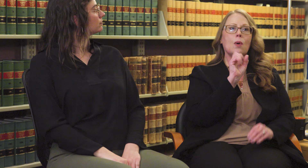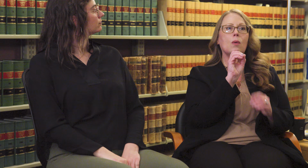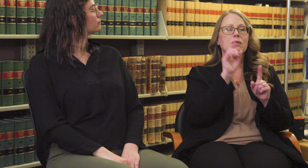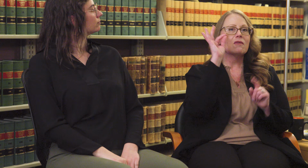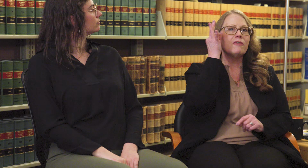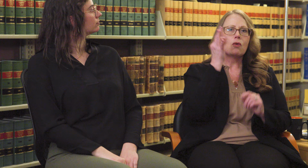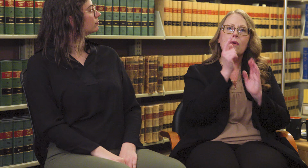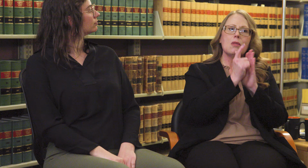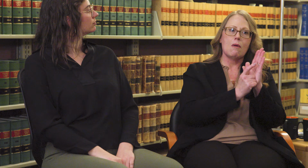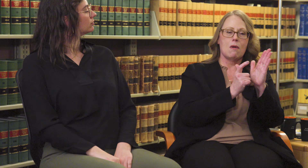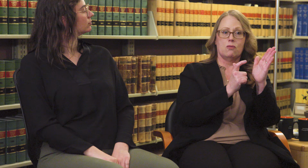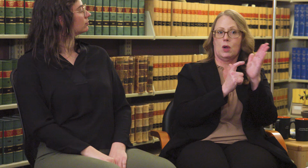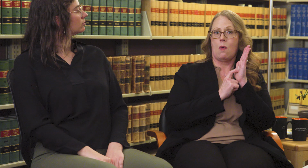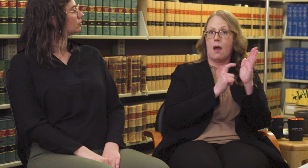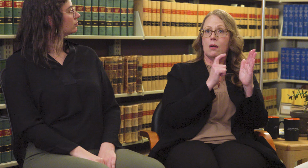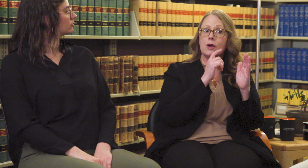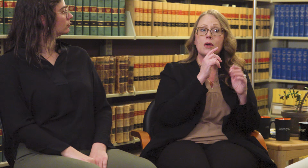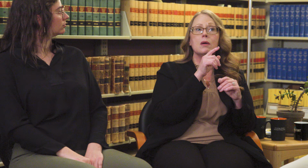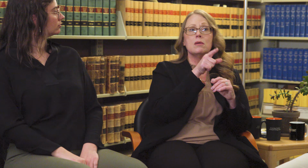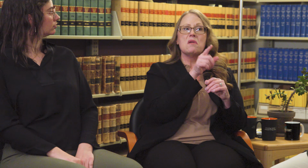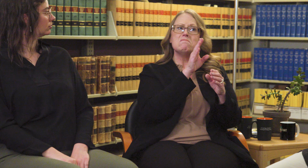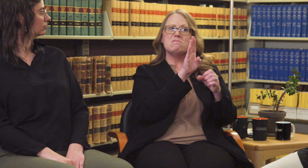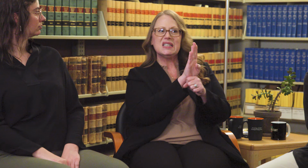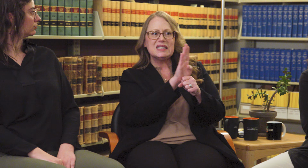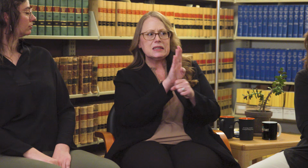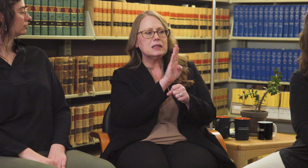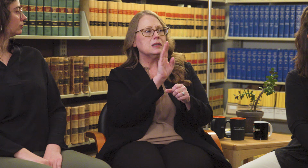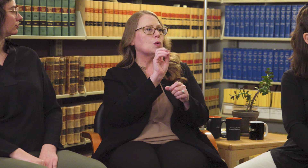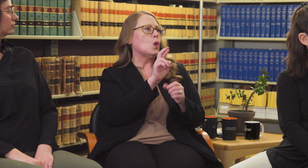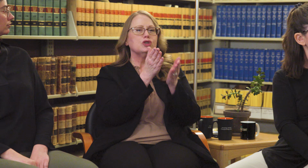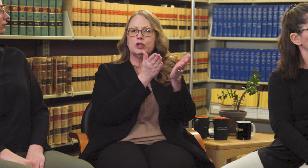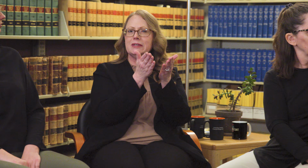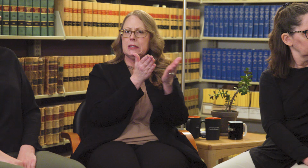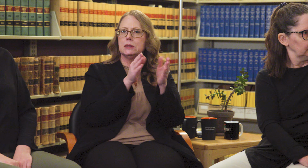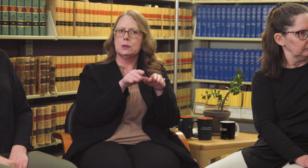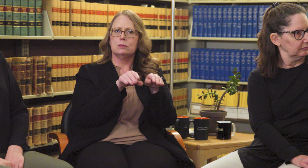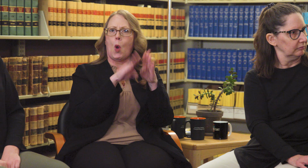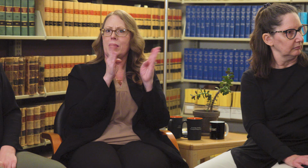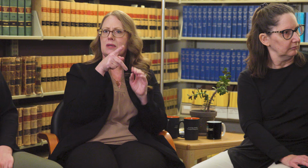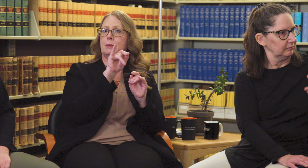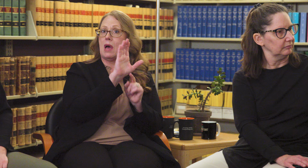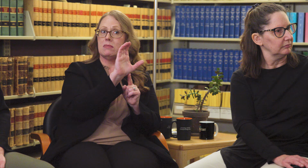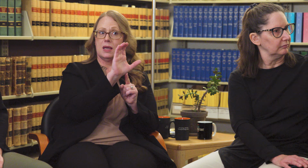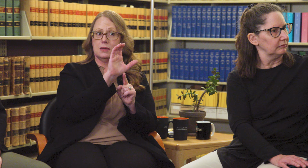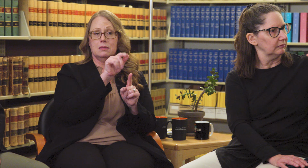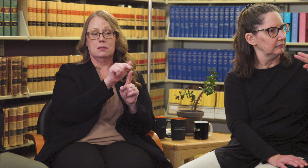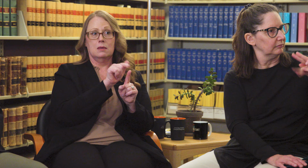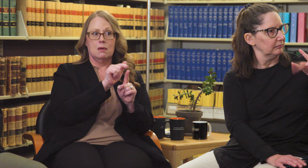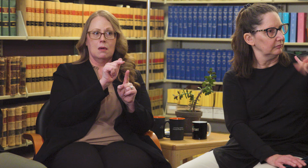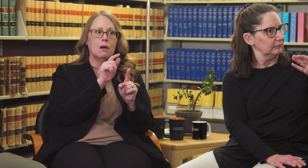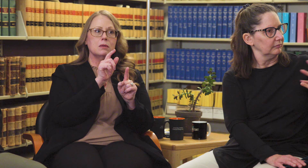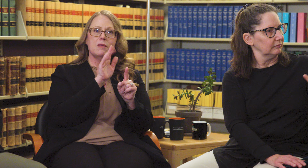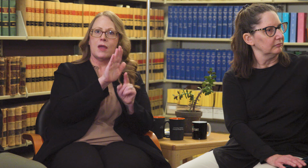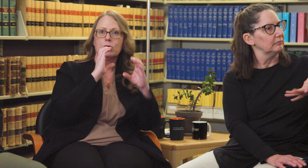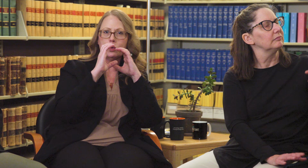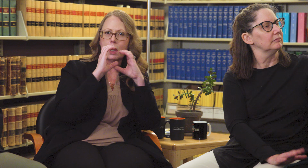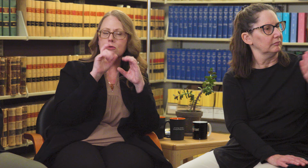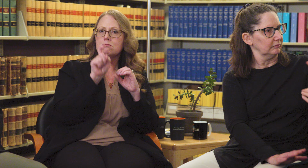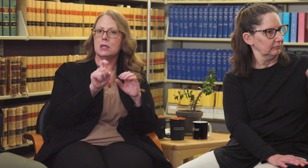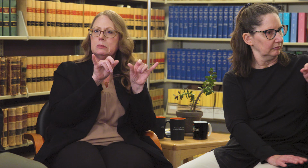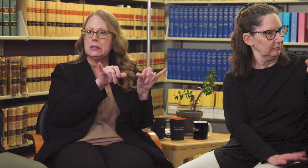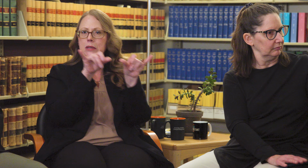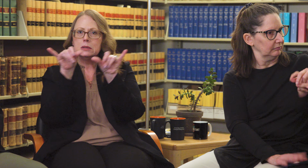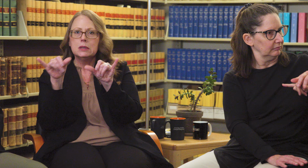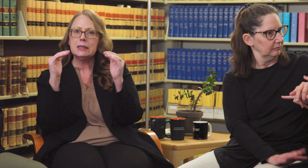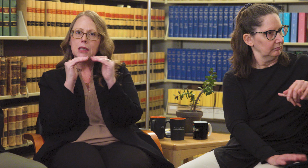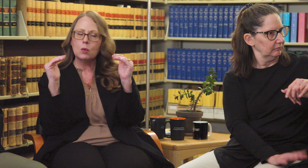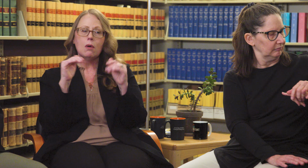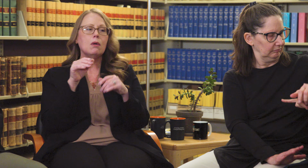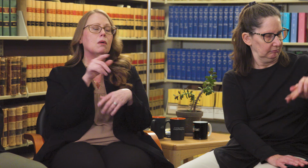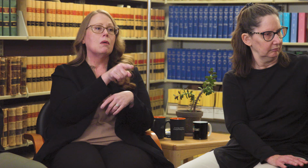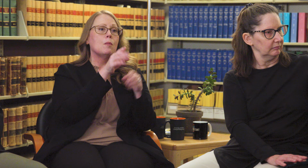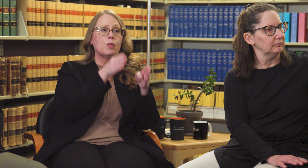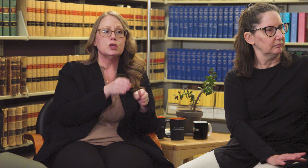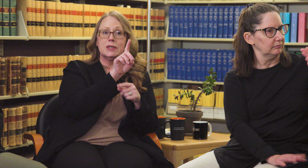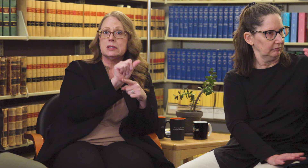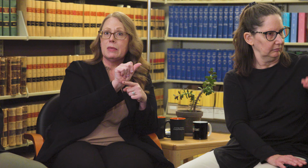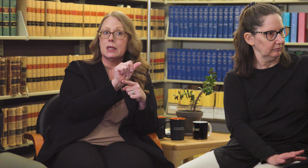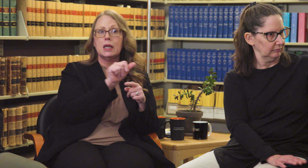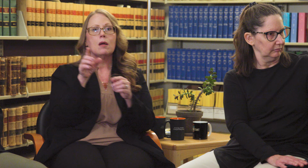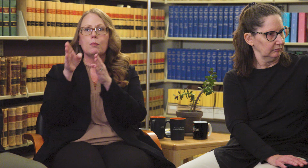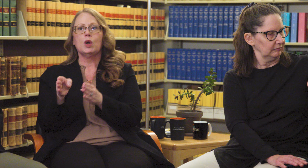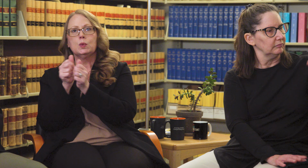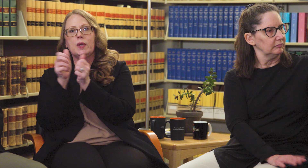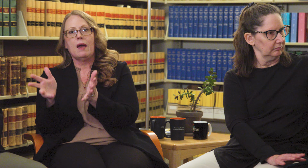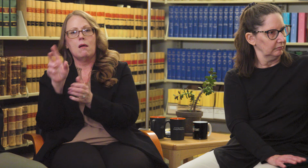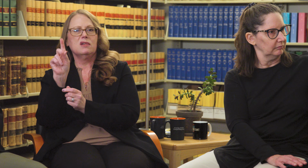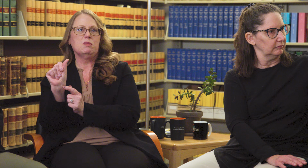Federal law requires businesses or services that are open to the public have communication that is equivalent for persons with disabilities as it is for people without disabilities.